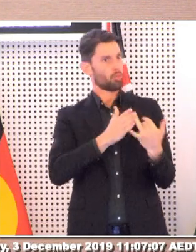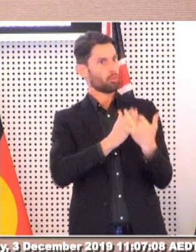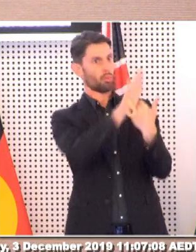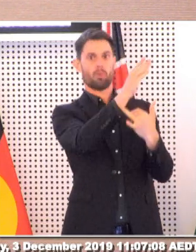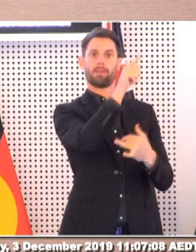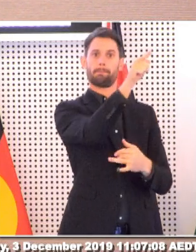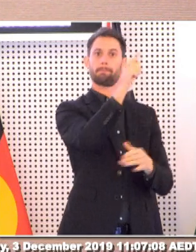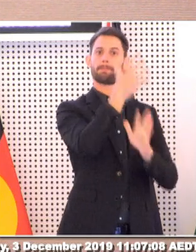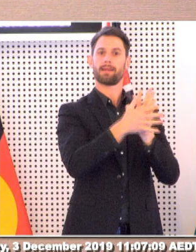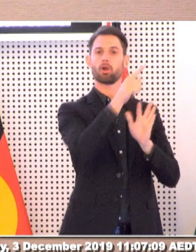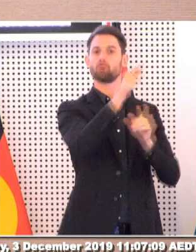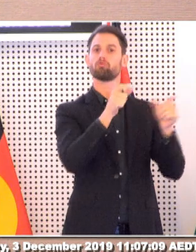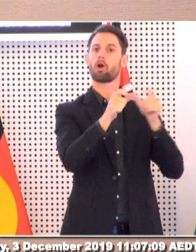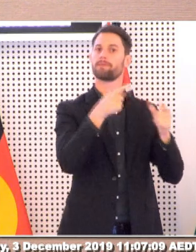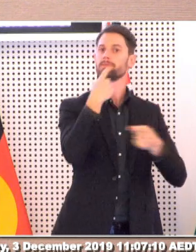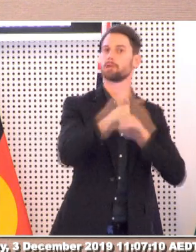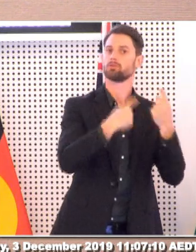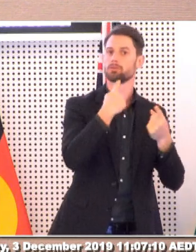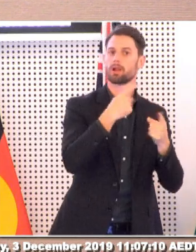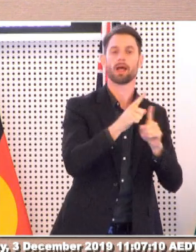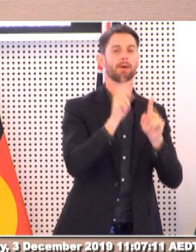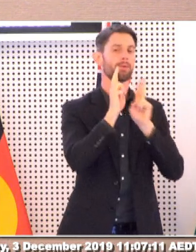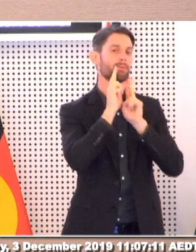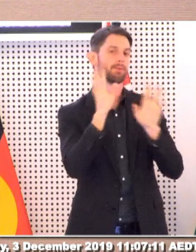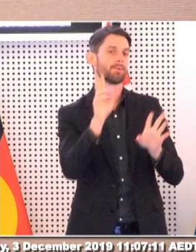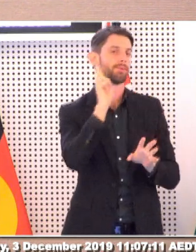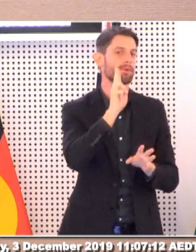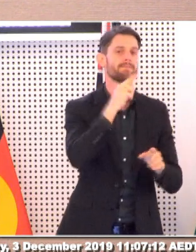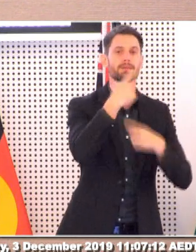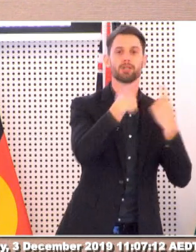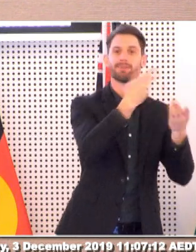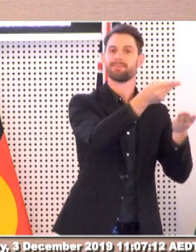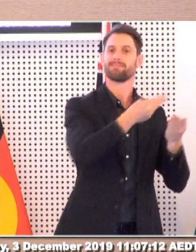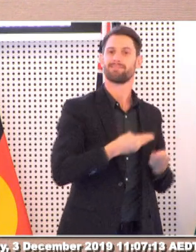And often the reason that is given is that there is concern that this will be